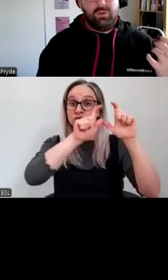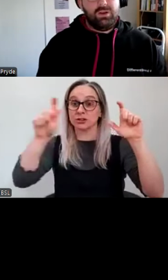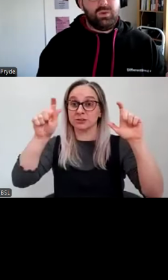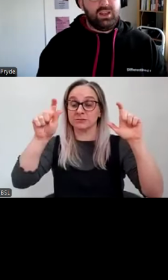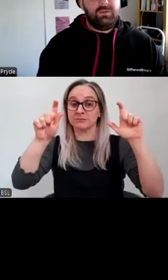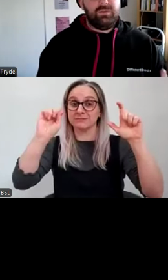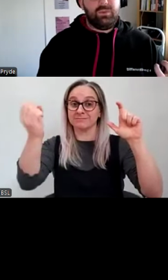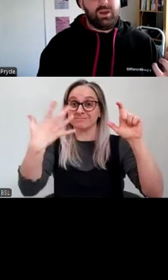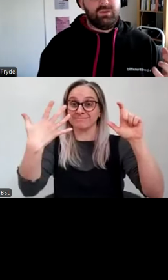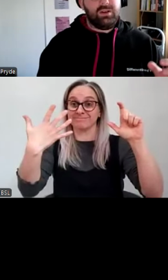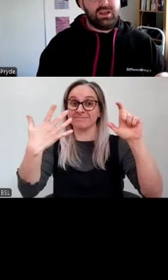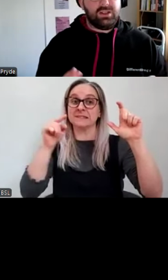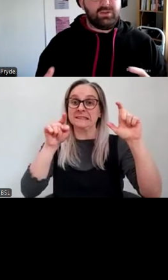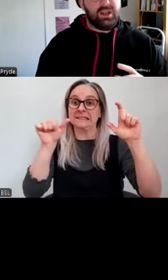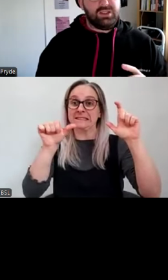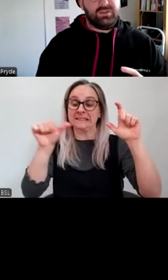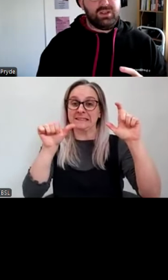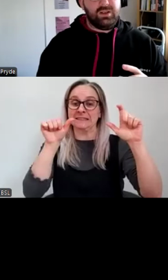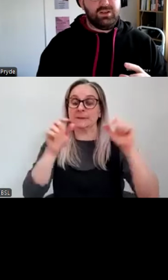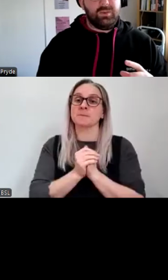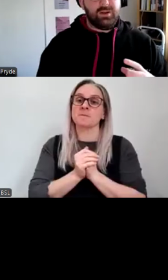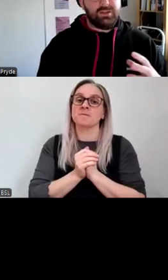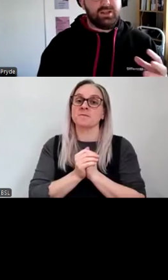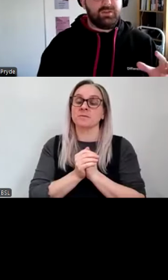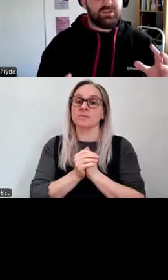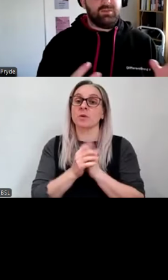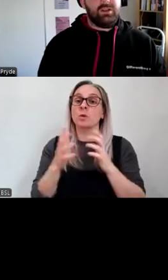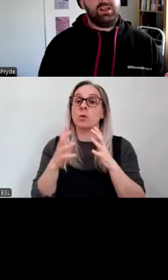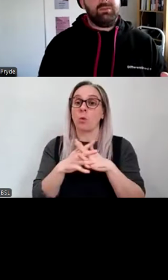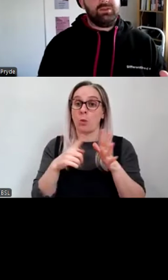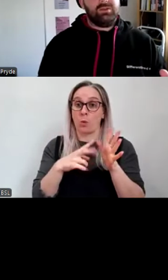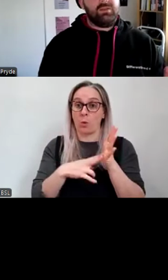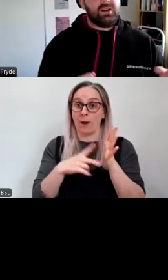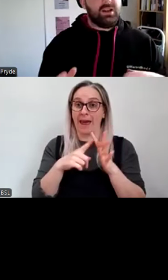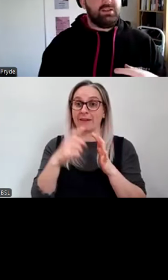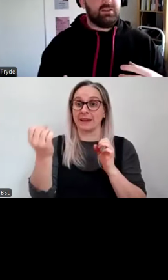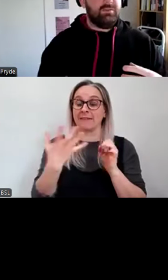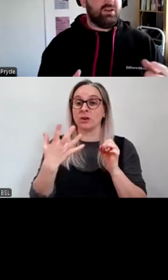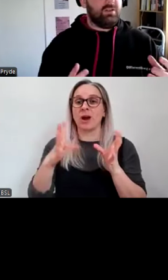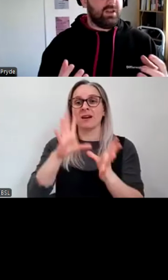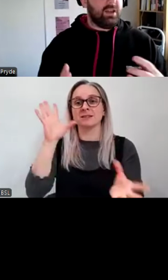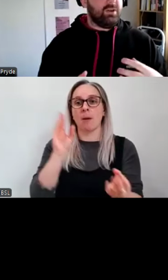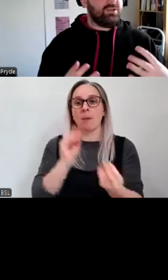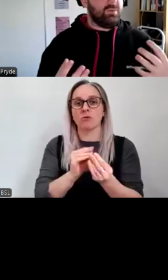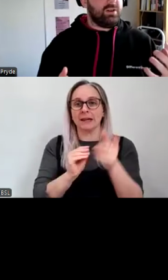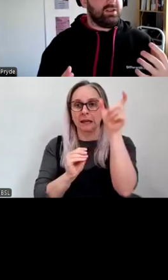Within WAVE, when we run each of our pages for here, we are presented with a summary tab, which will give you an idea of how much work